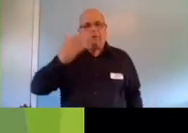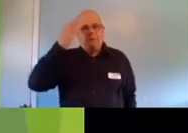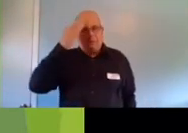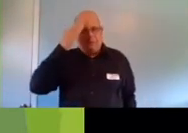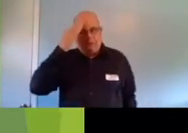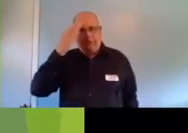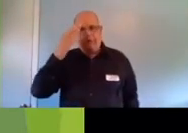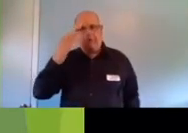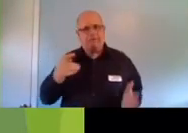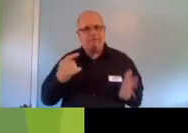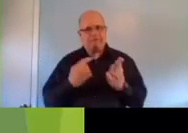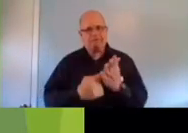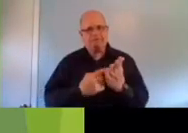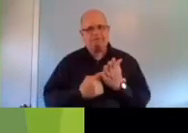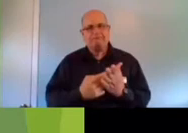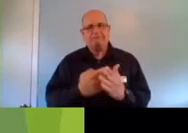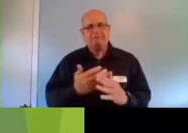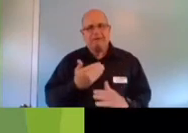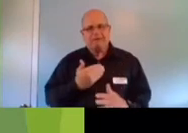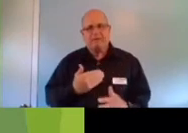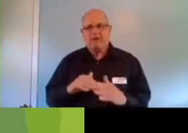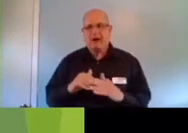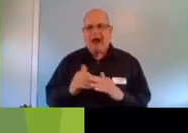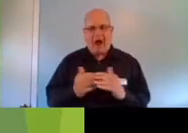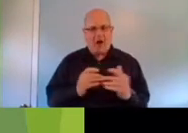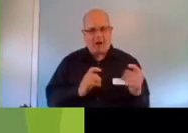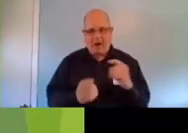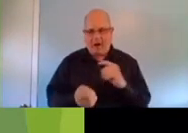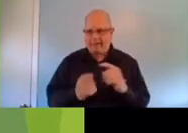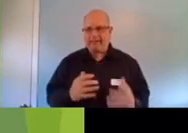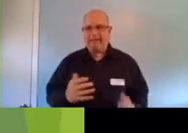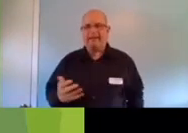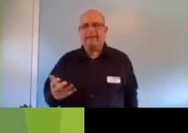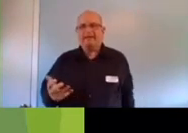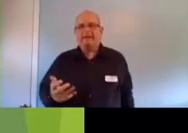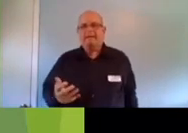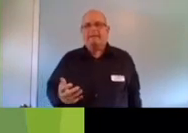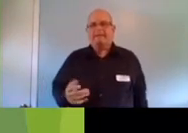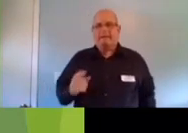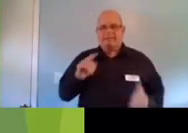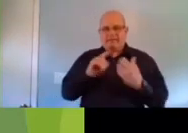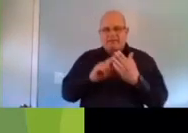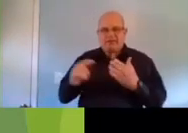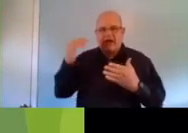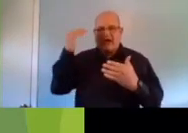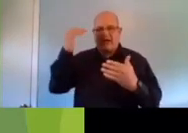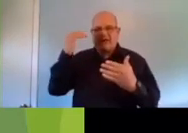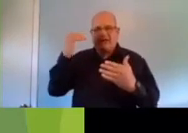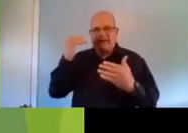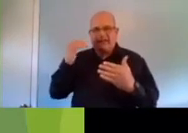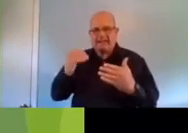have discussions about accommodations, maybe having a checklist beside your computer of